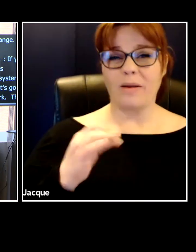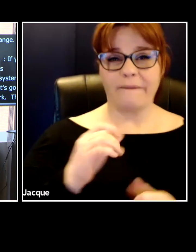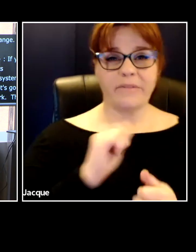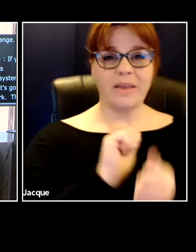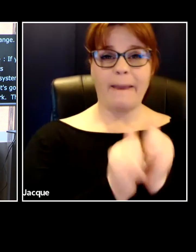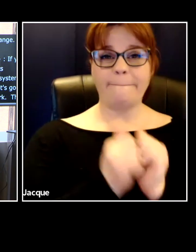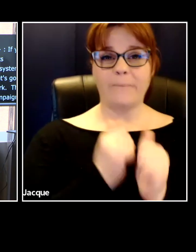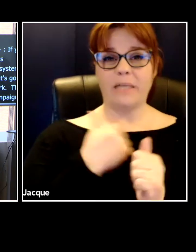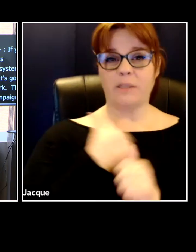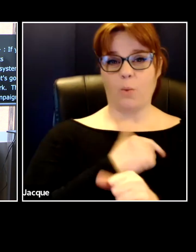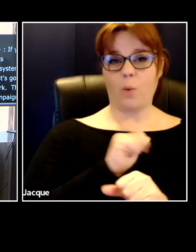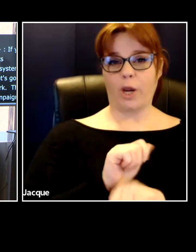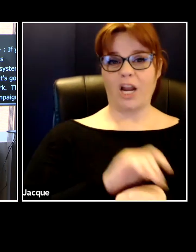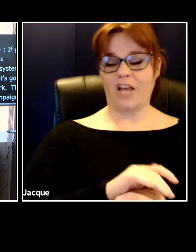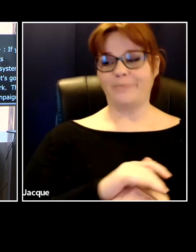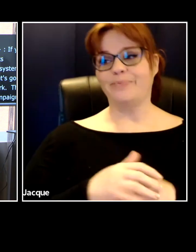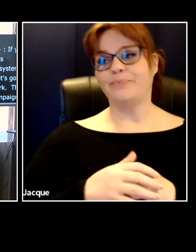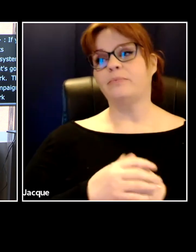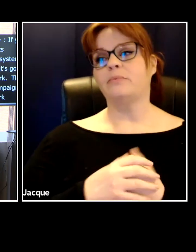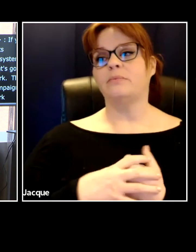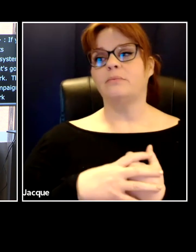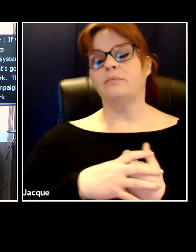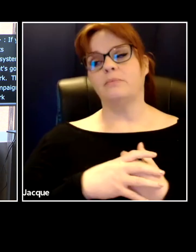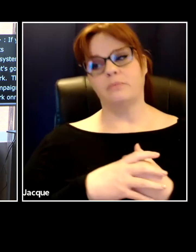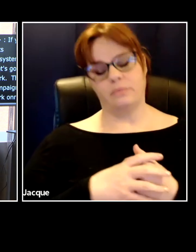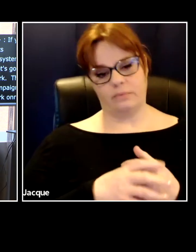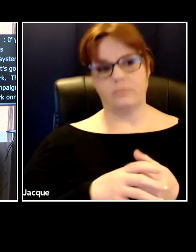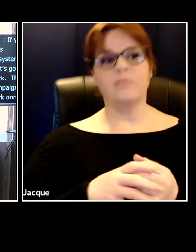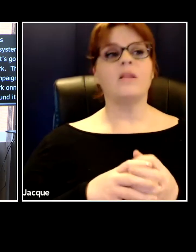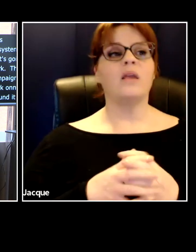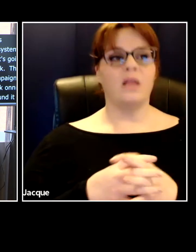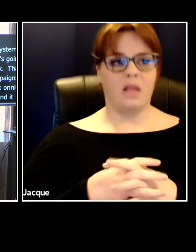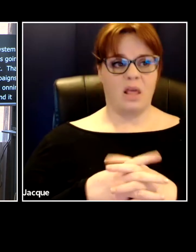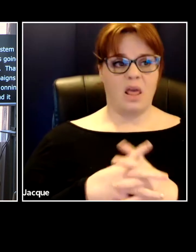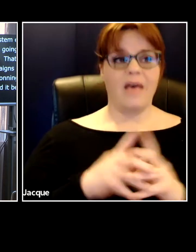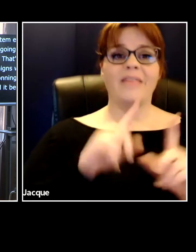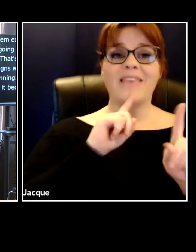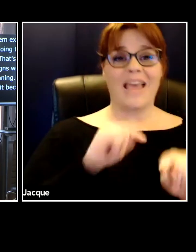on. We're kind of going around it um because the the answer so far has been a hard no from pretty